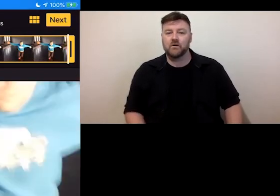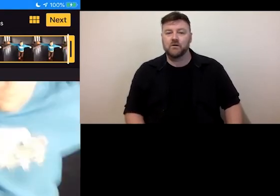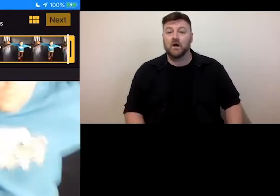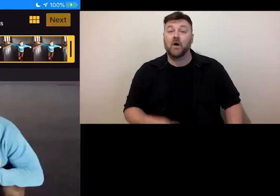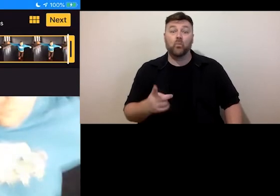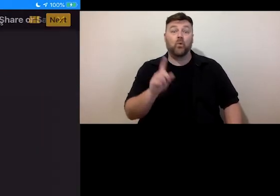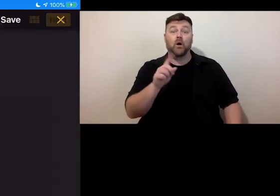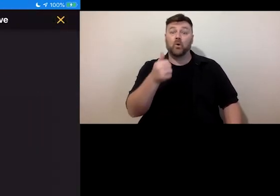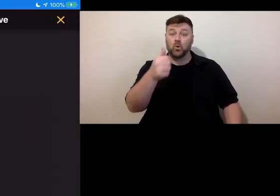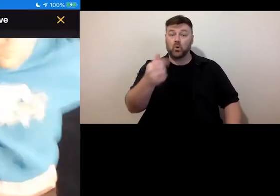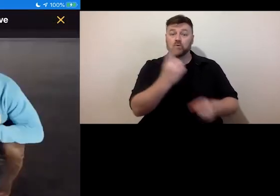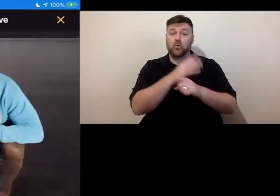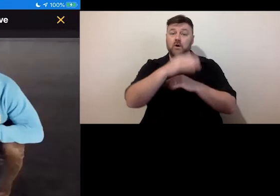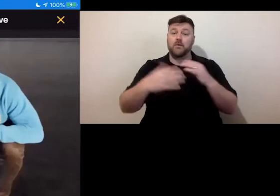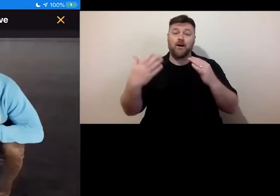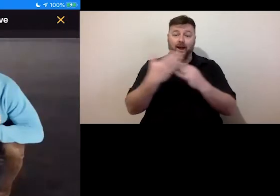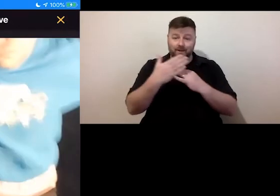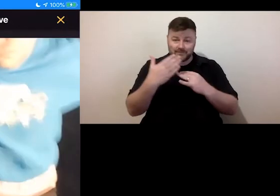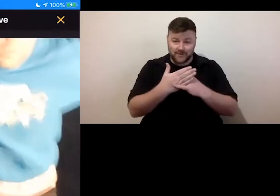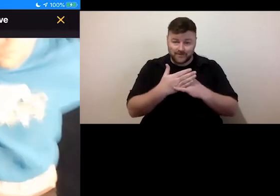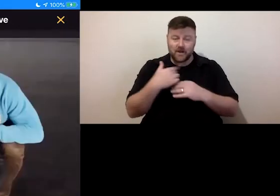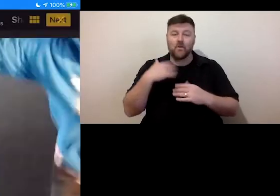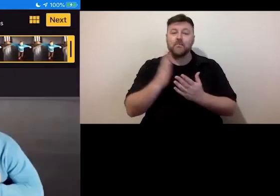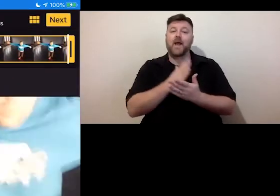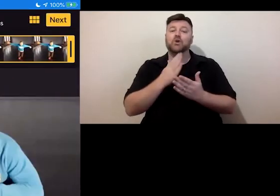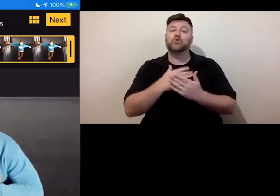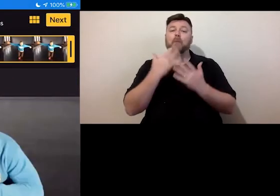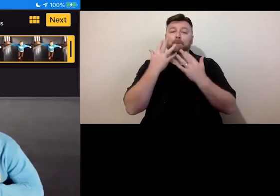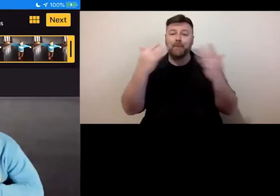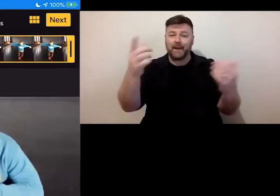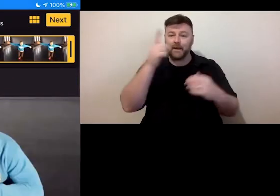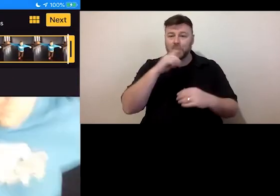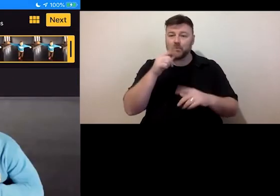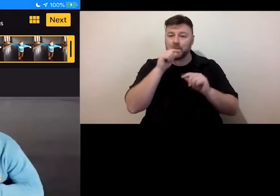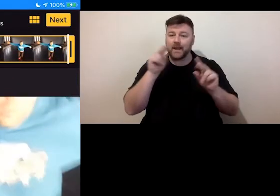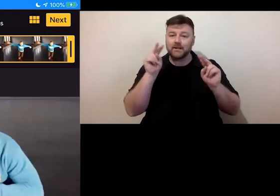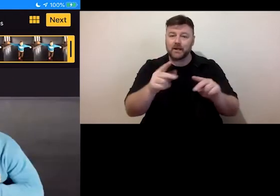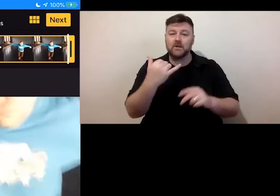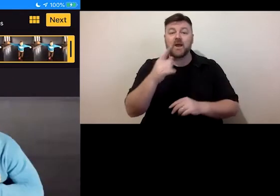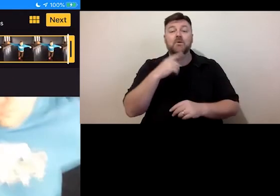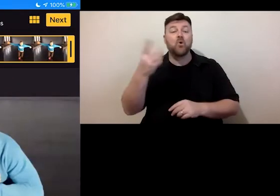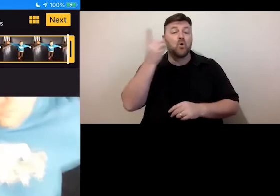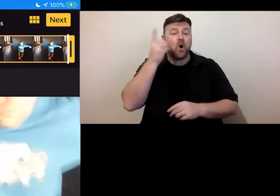want this to be able to get to as many people as possible. Which means, if you've got a phone from Coles from 10 years ago, it should